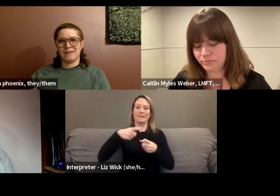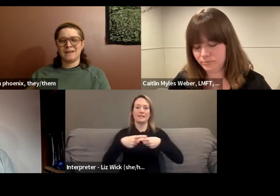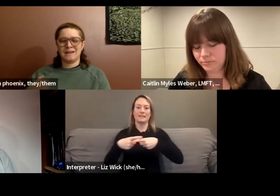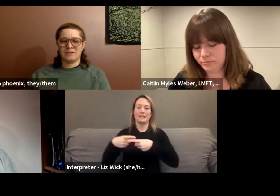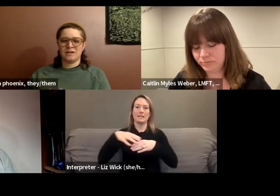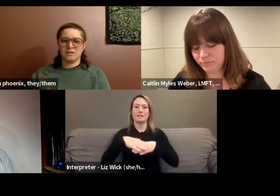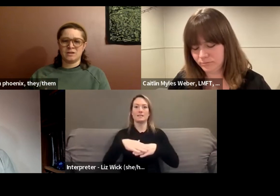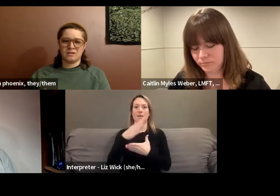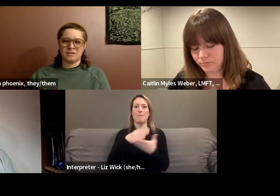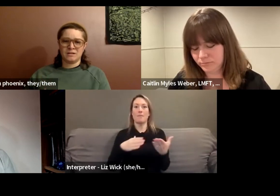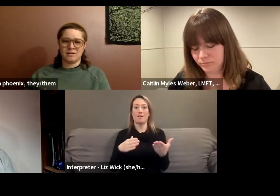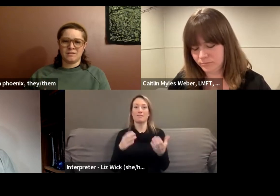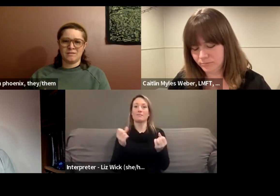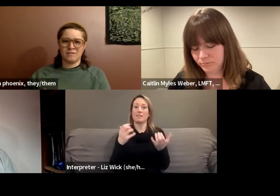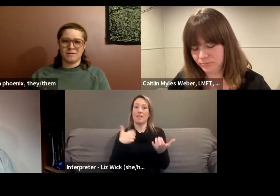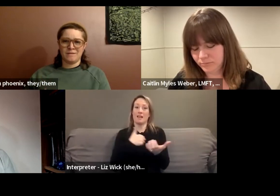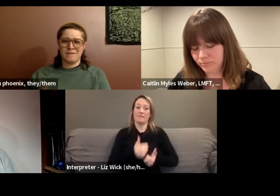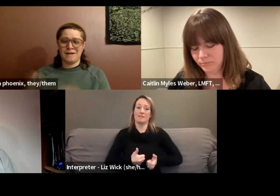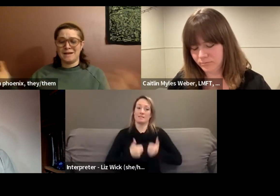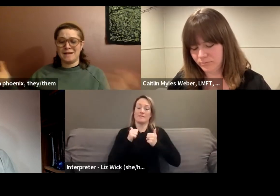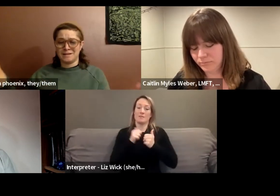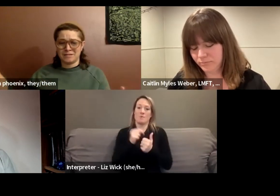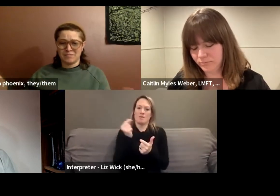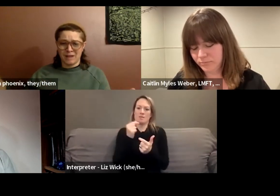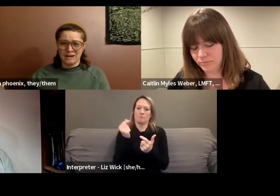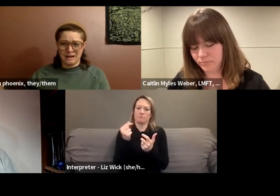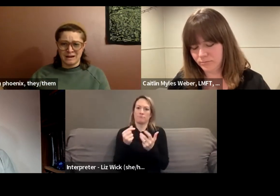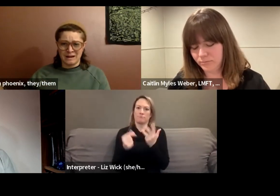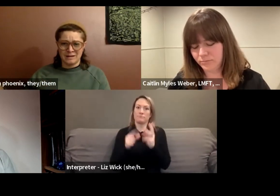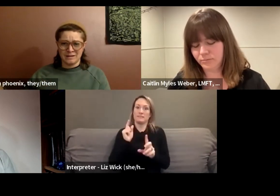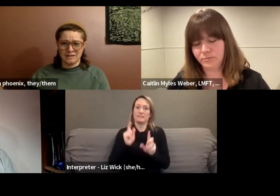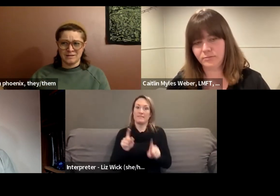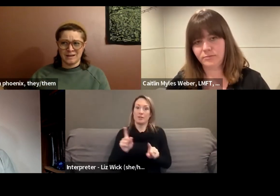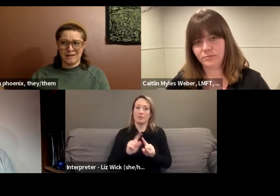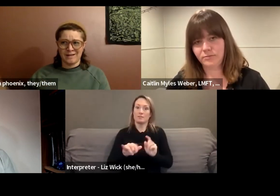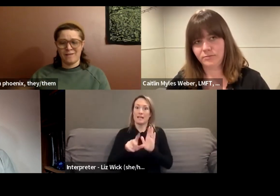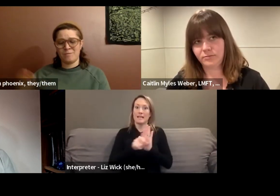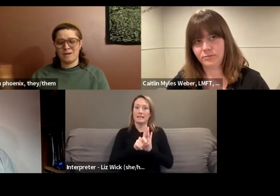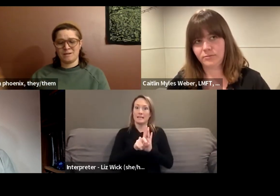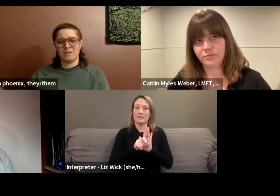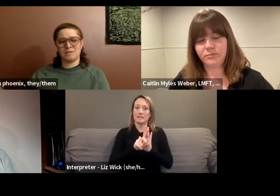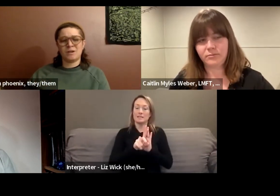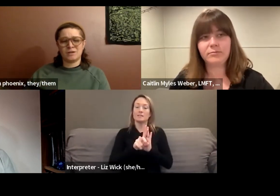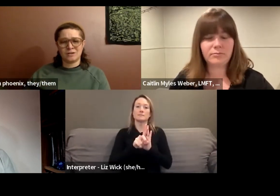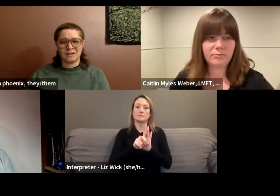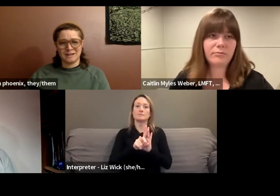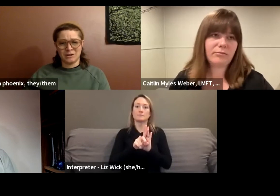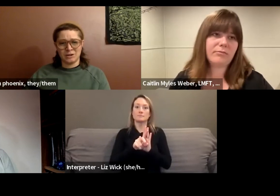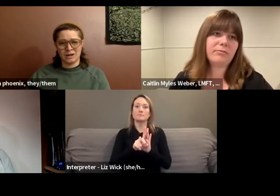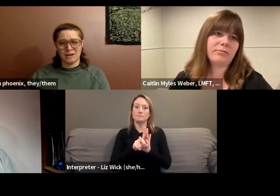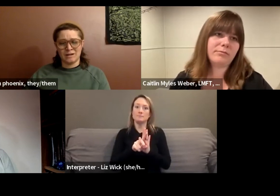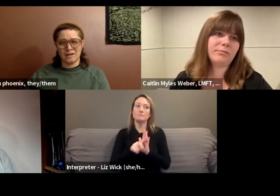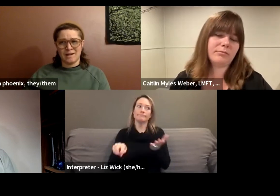at the intersections of various identities that have experienced marginalization,